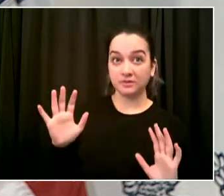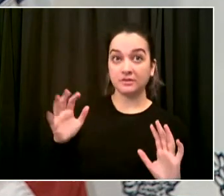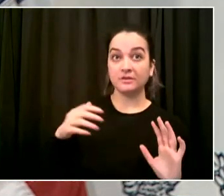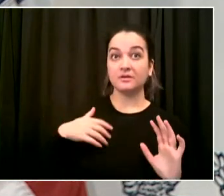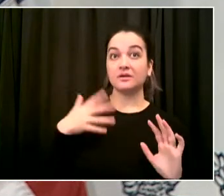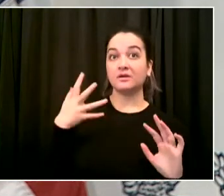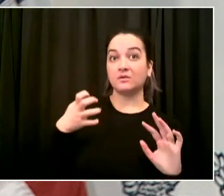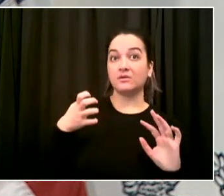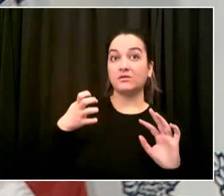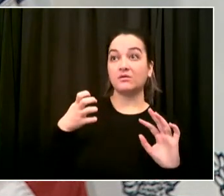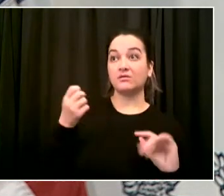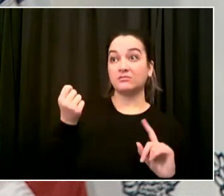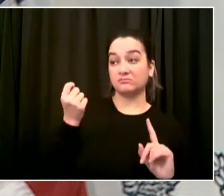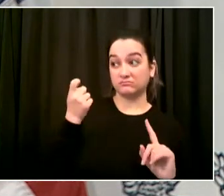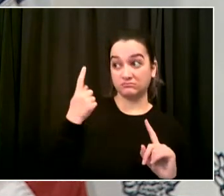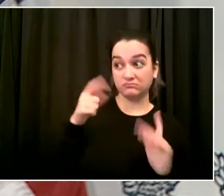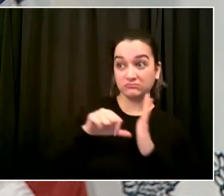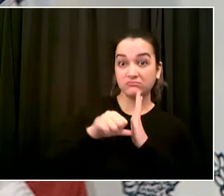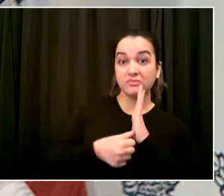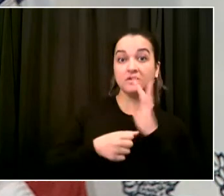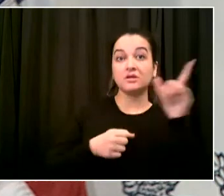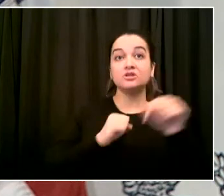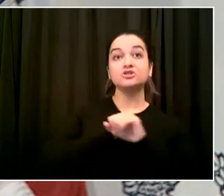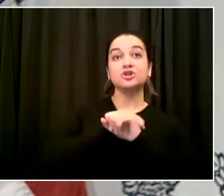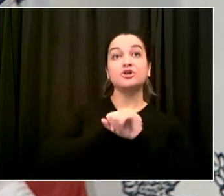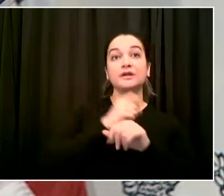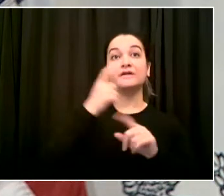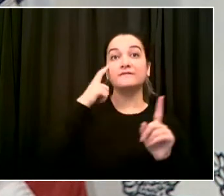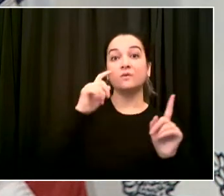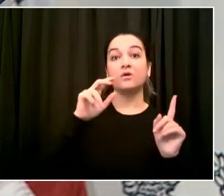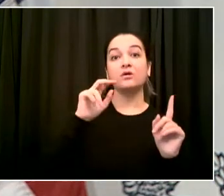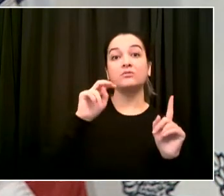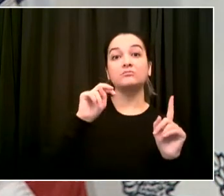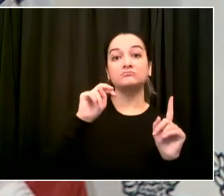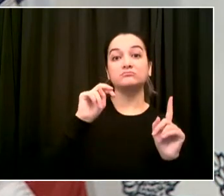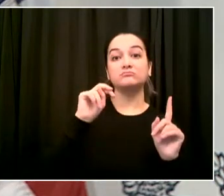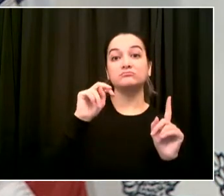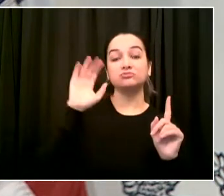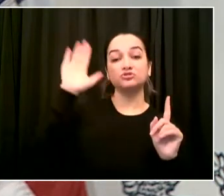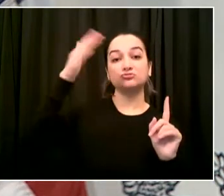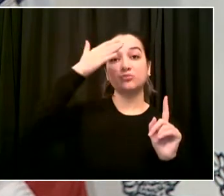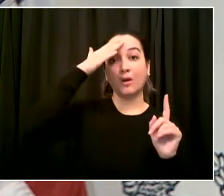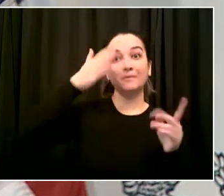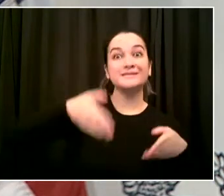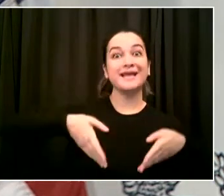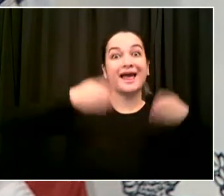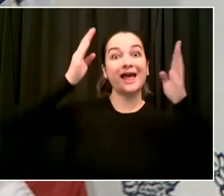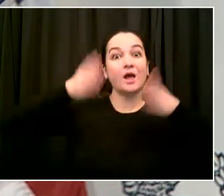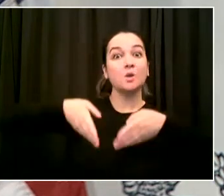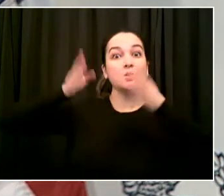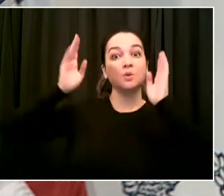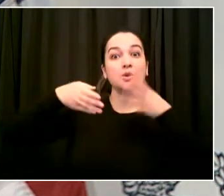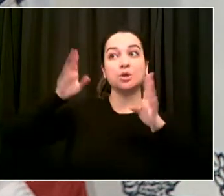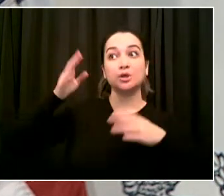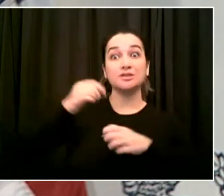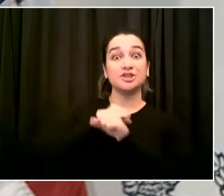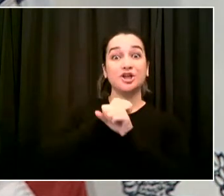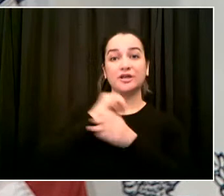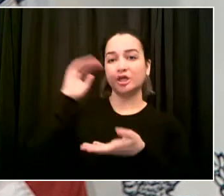TRUMP TOWER HAS BEEN REDUCED,